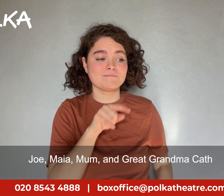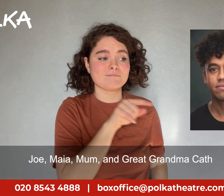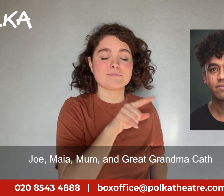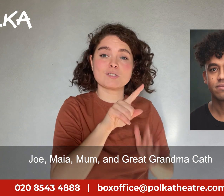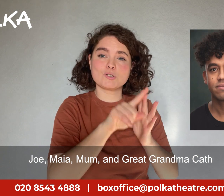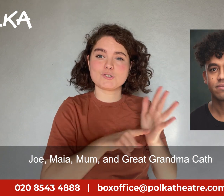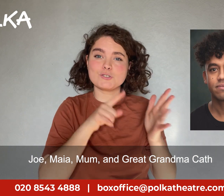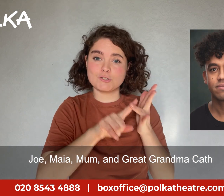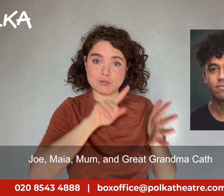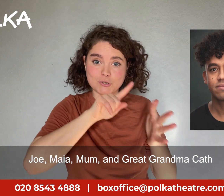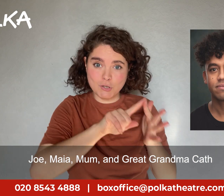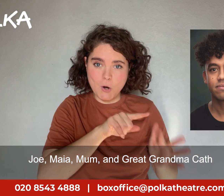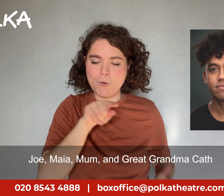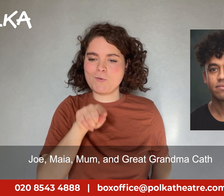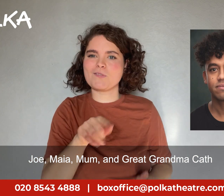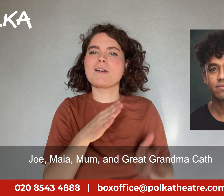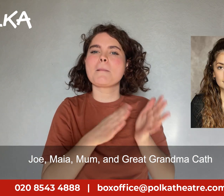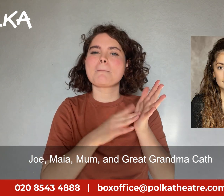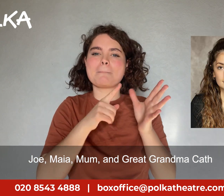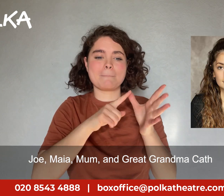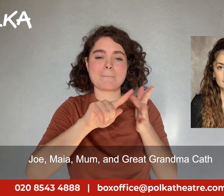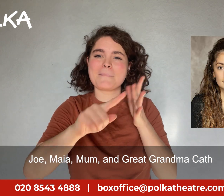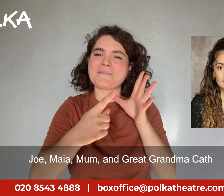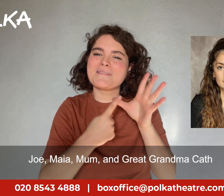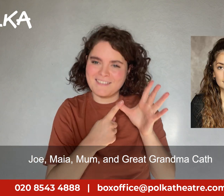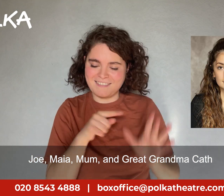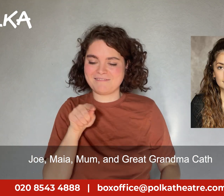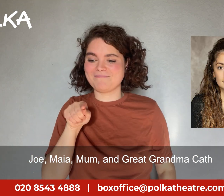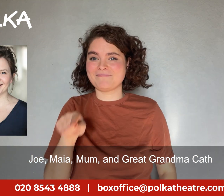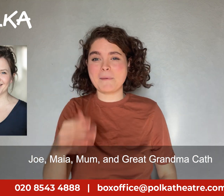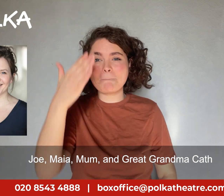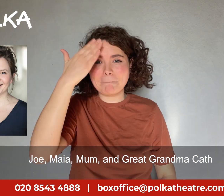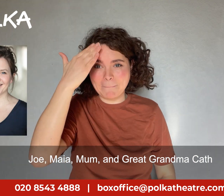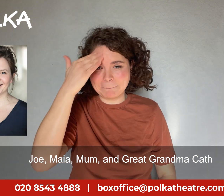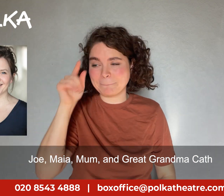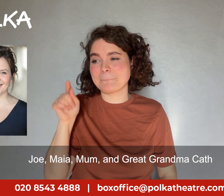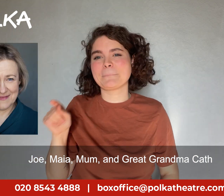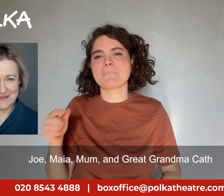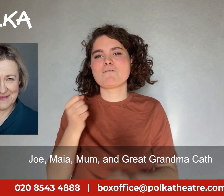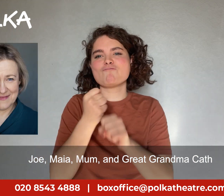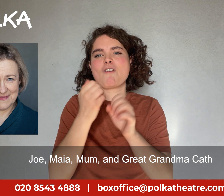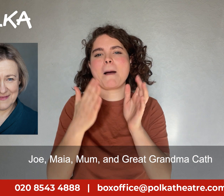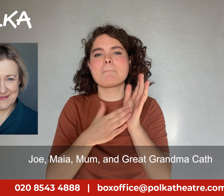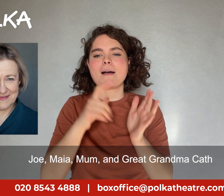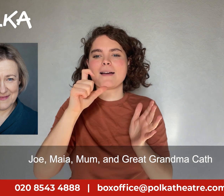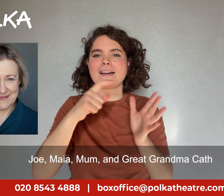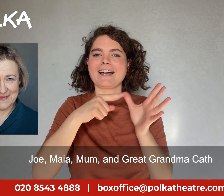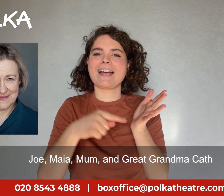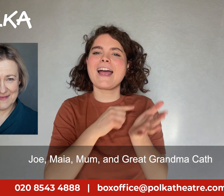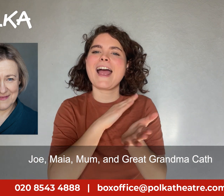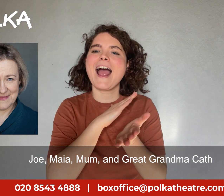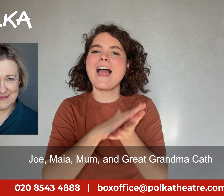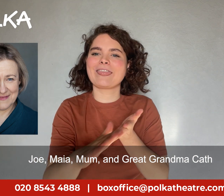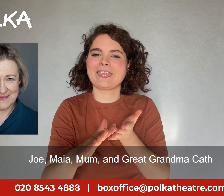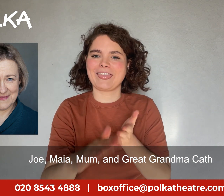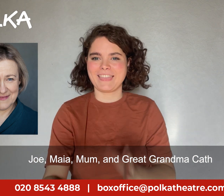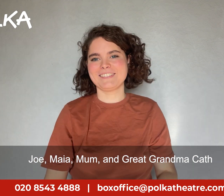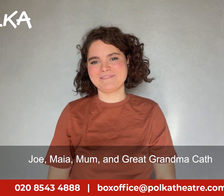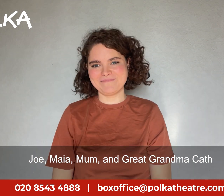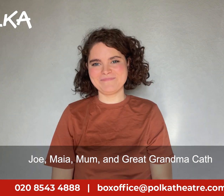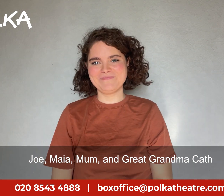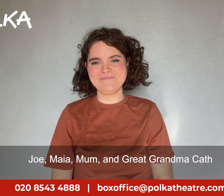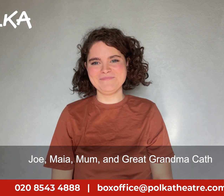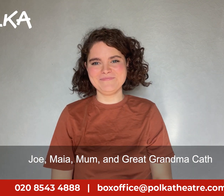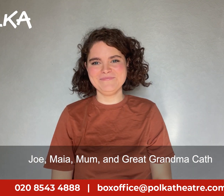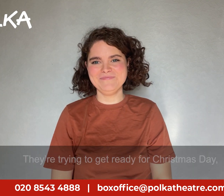Joe, Maia, Mum, and Great Grandma Cath